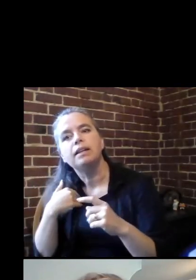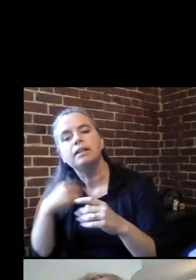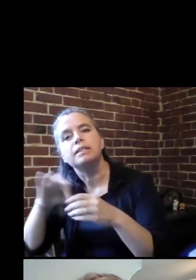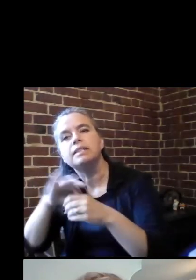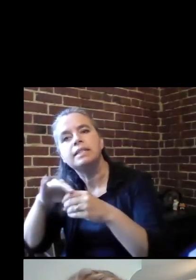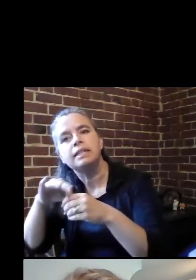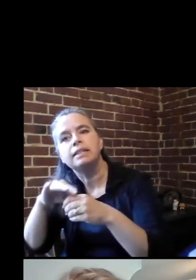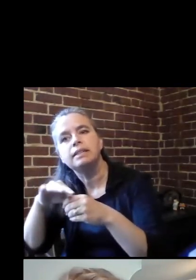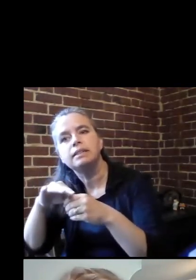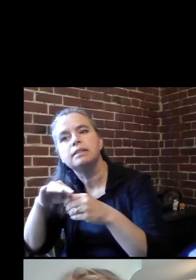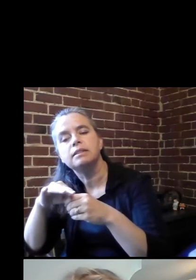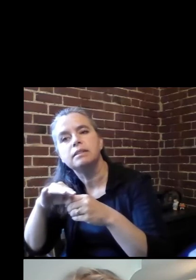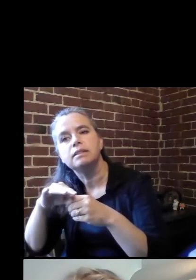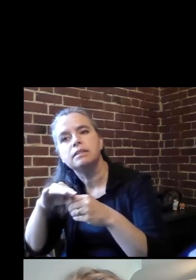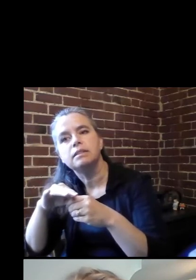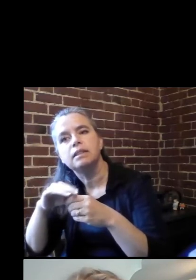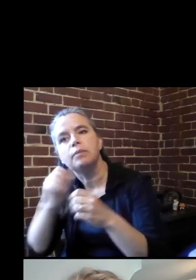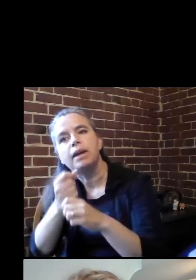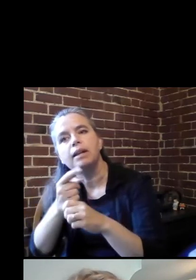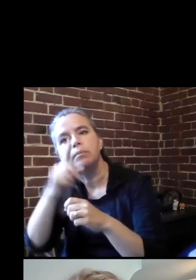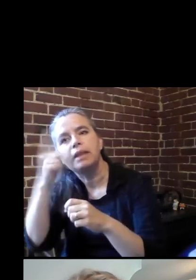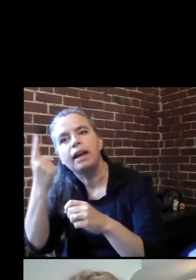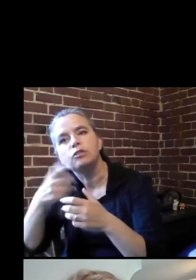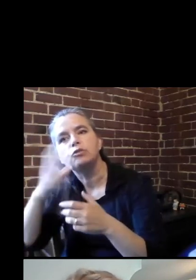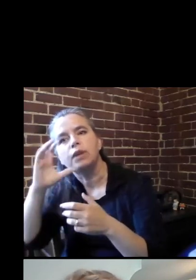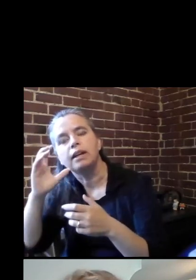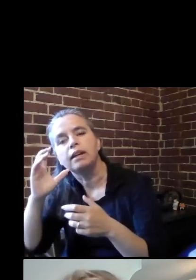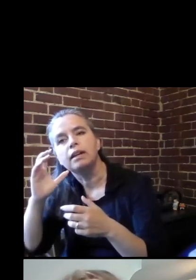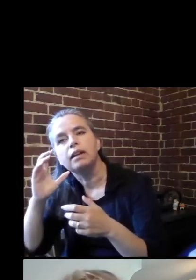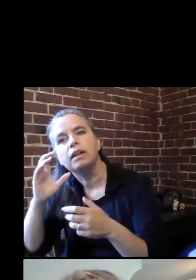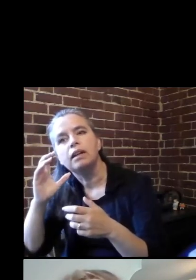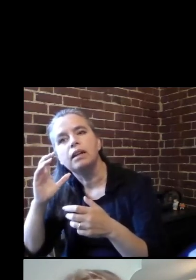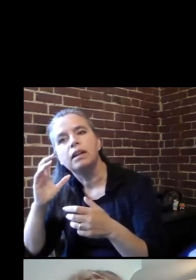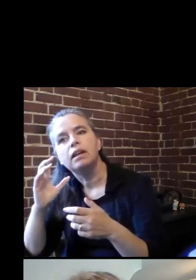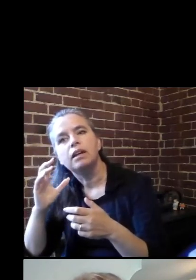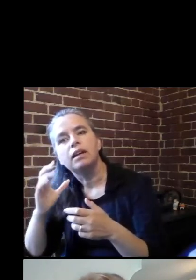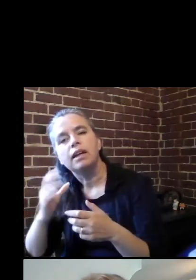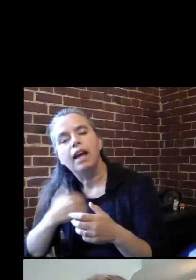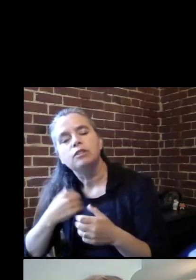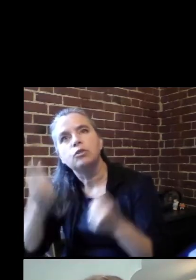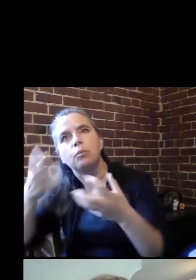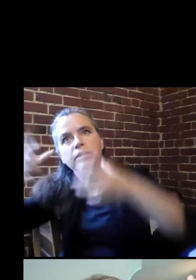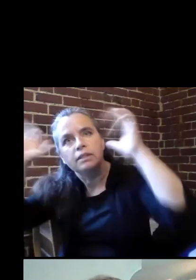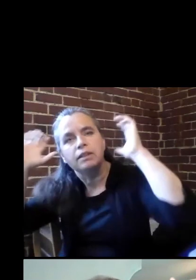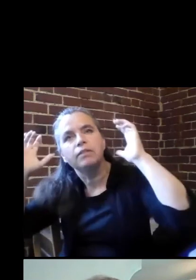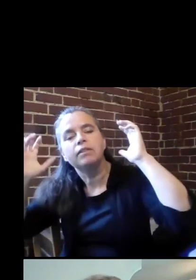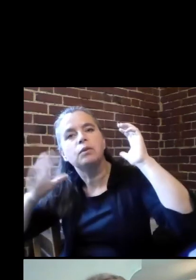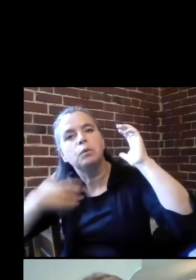They made something called black drink, which had like a ton of caffeine in it, and kind of gave you a little bit of a buzz.